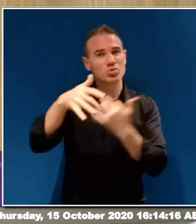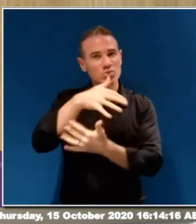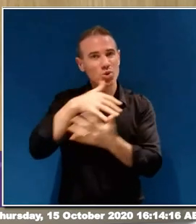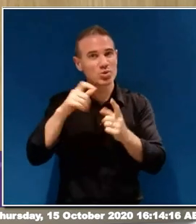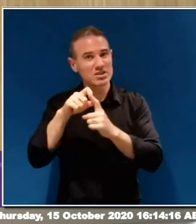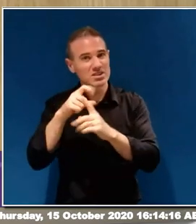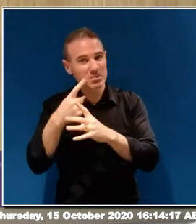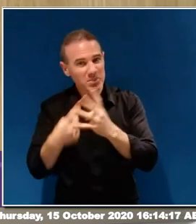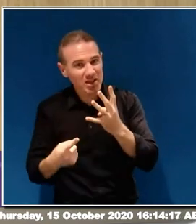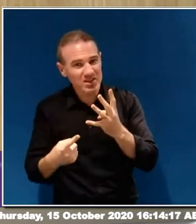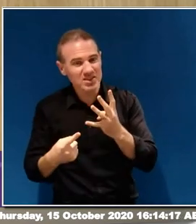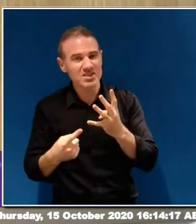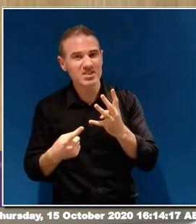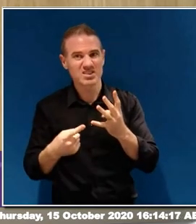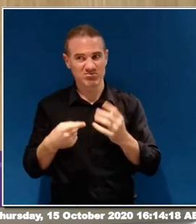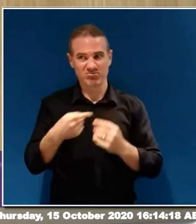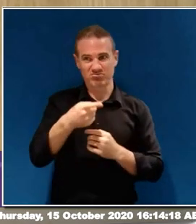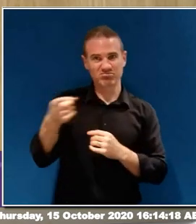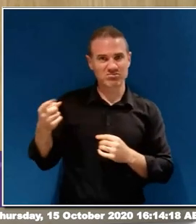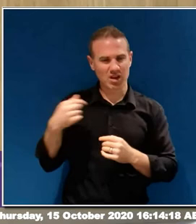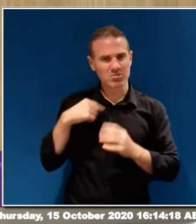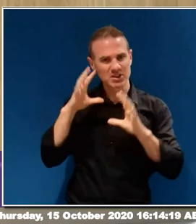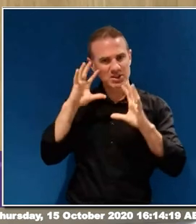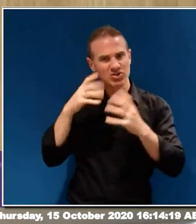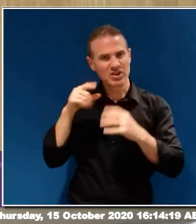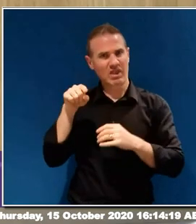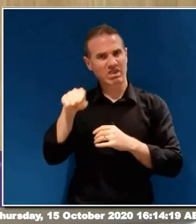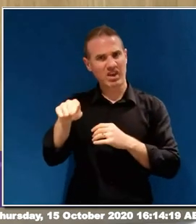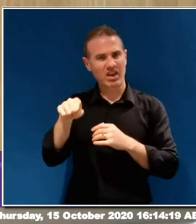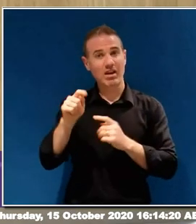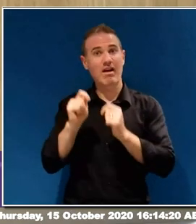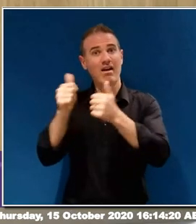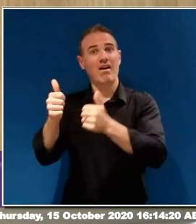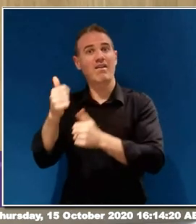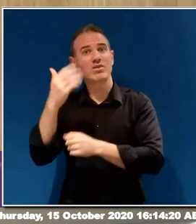of schools and that life experience.